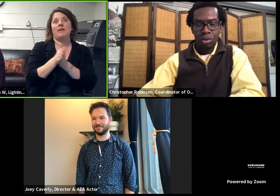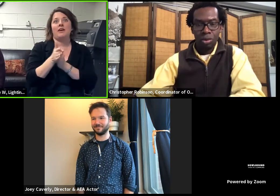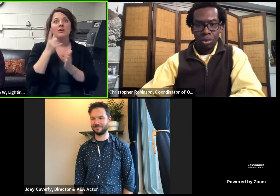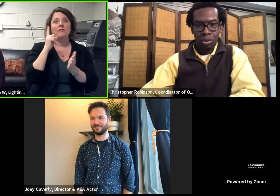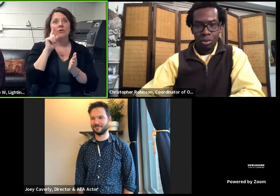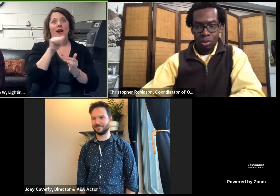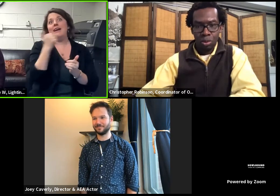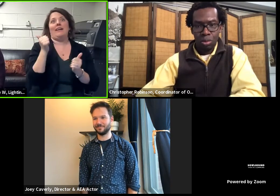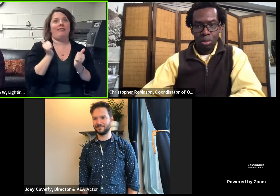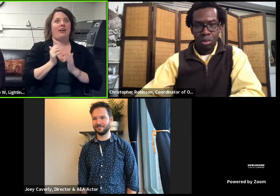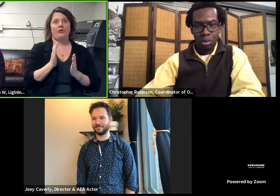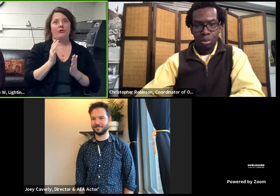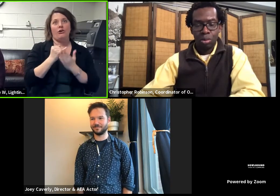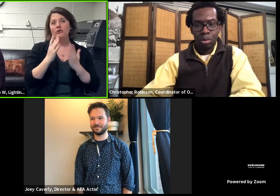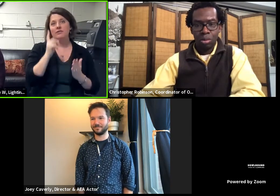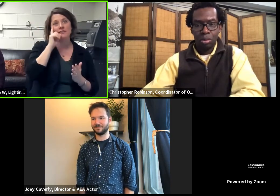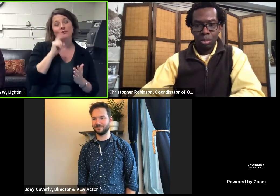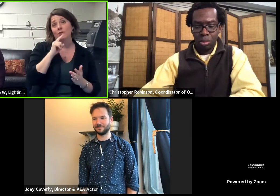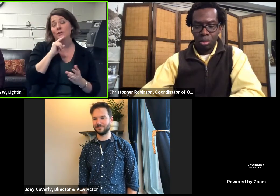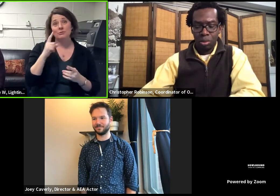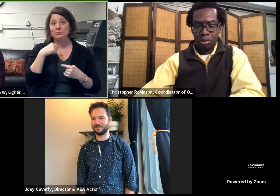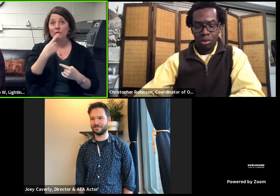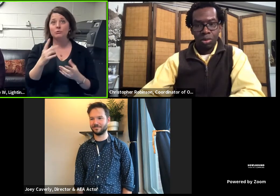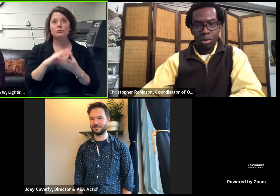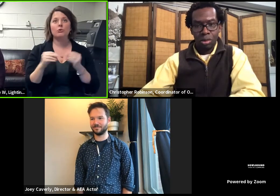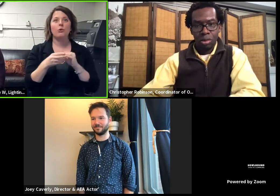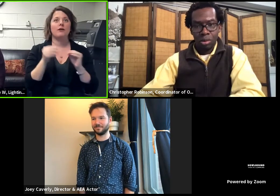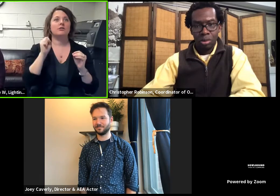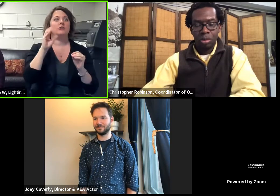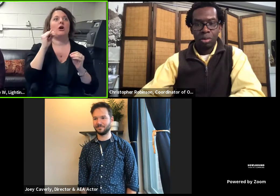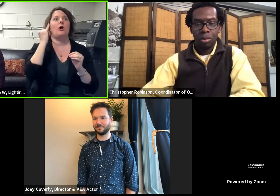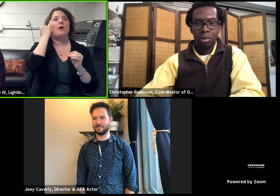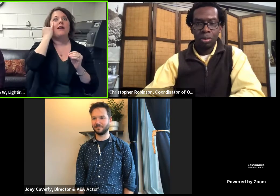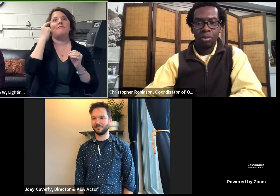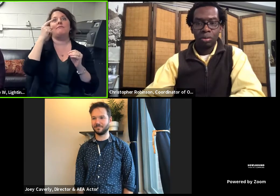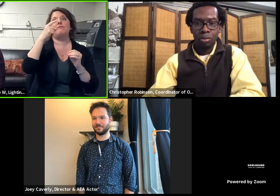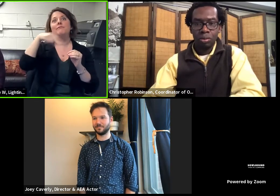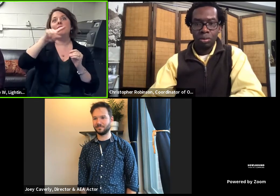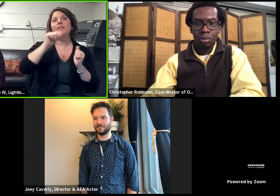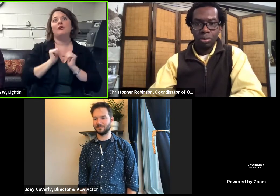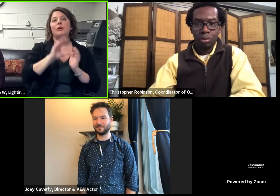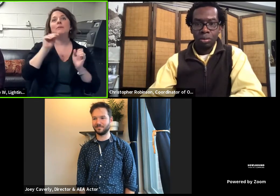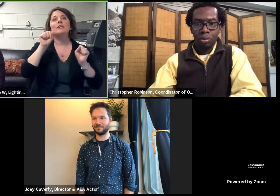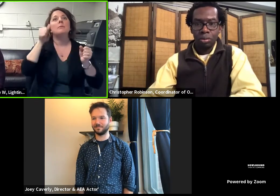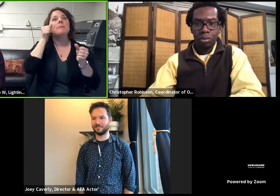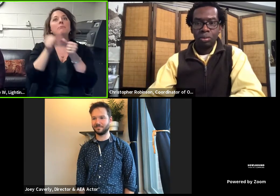but we, I think we might have even higher level of motivation then because of our experiences.